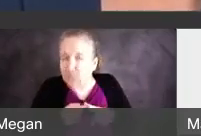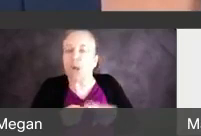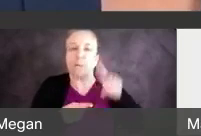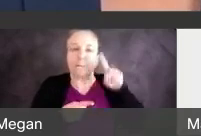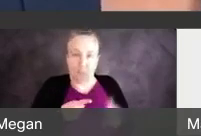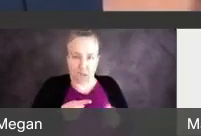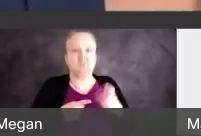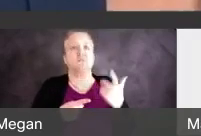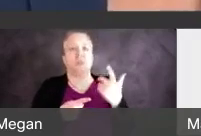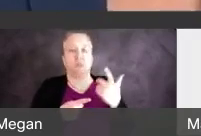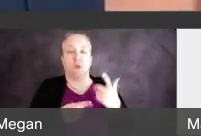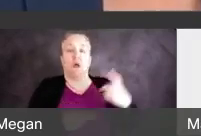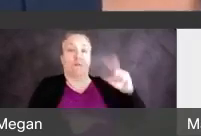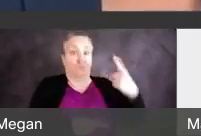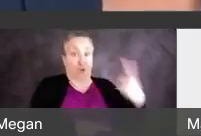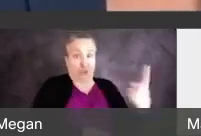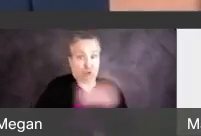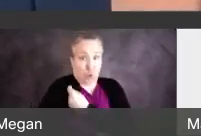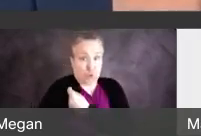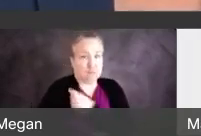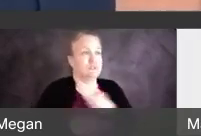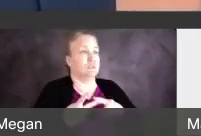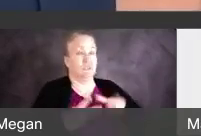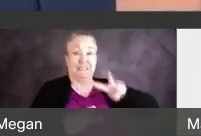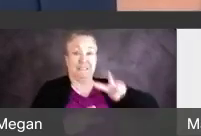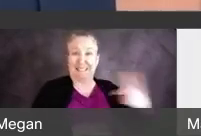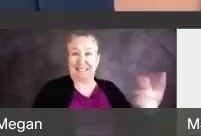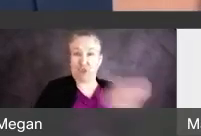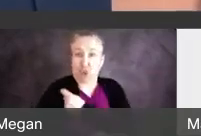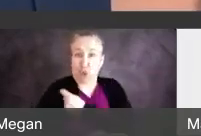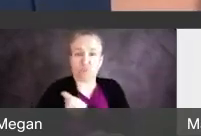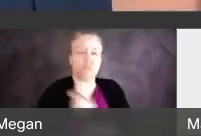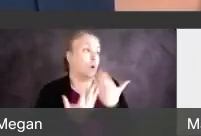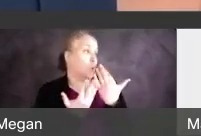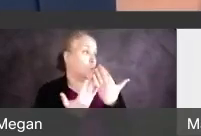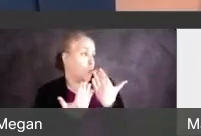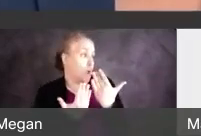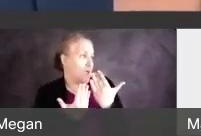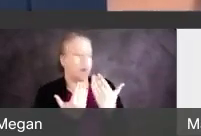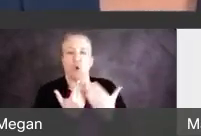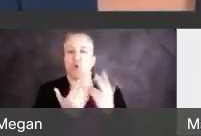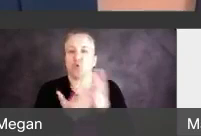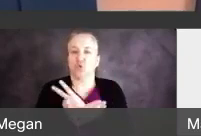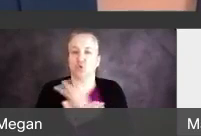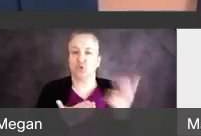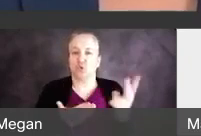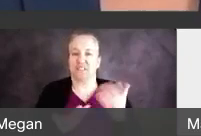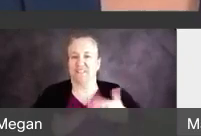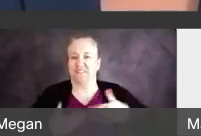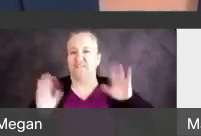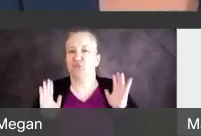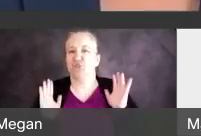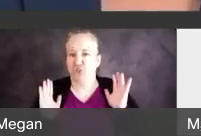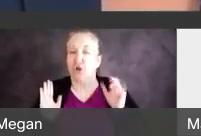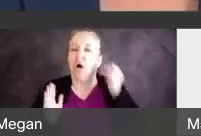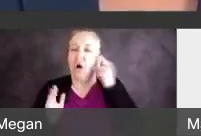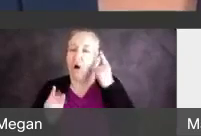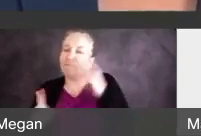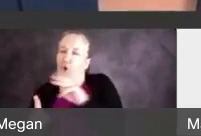have passed from the time that you received your second dose of Moderna or Pfizer vaccines